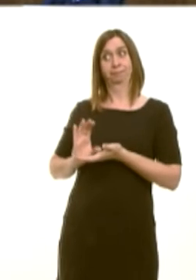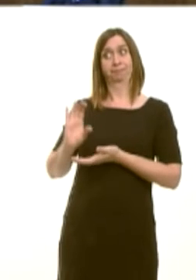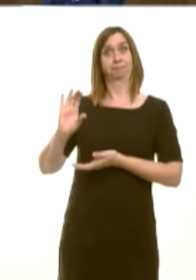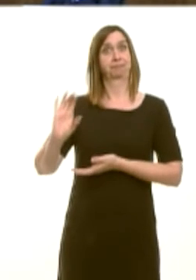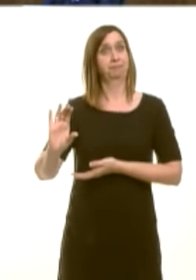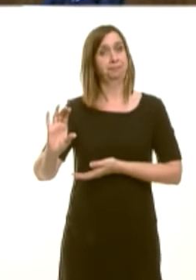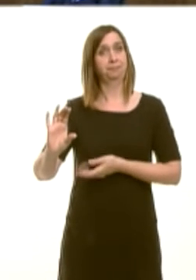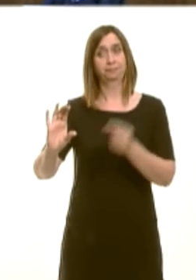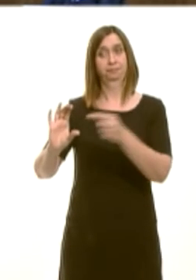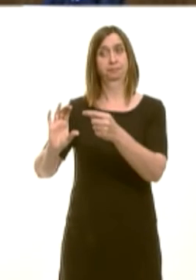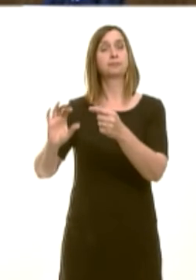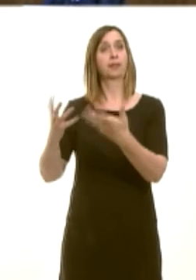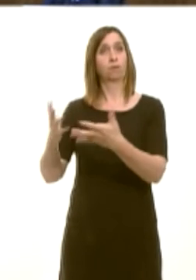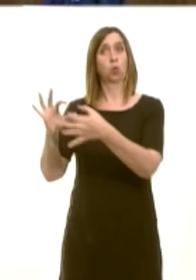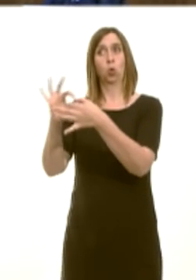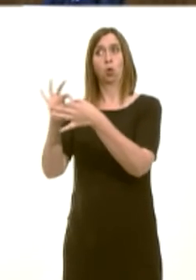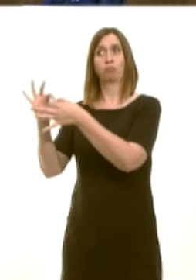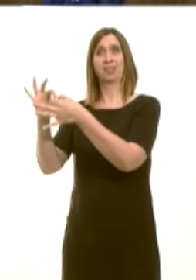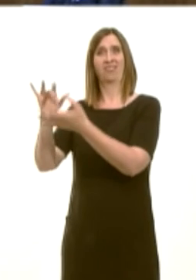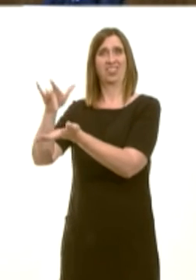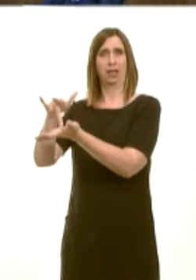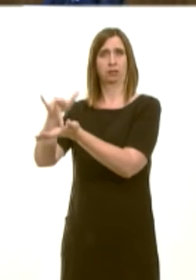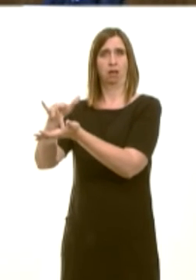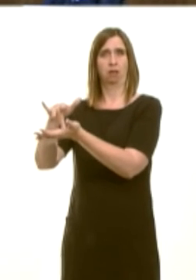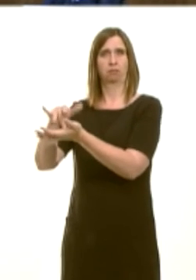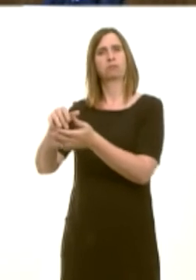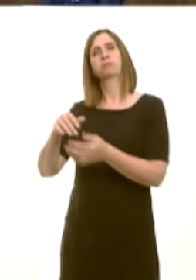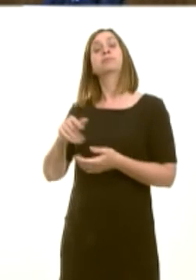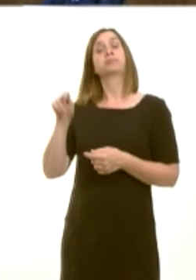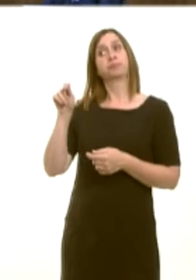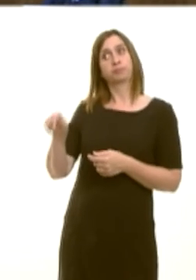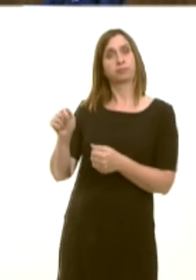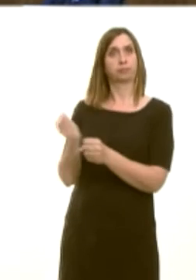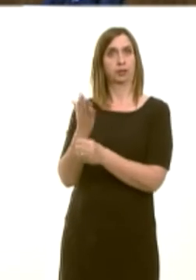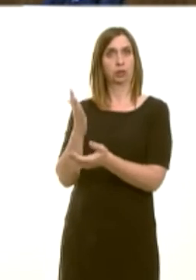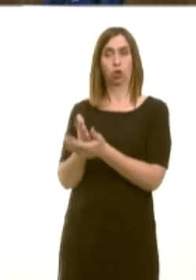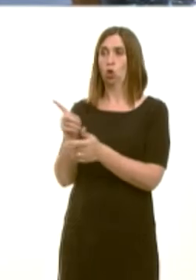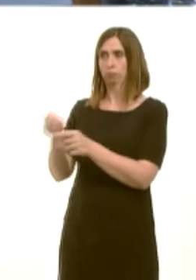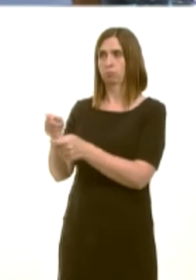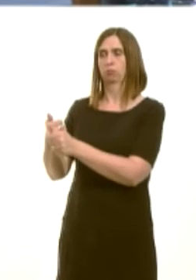for the Wales Co-operative Centre in order to ensure that there is support available